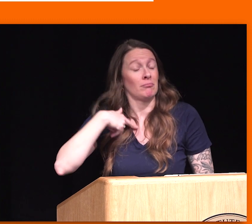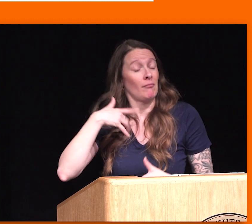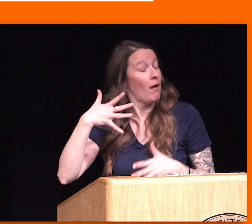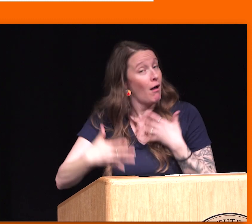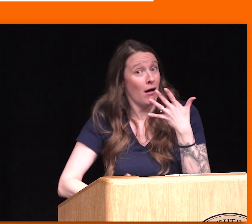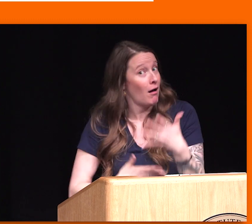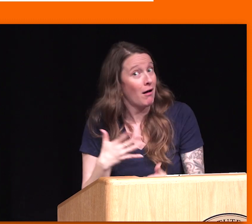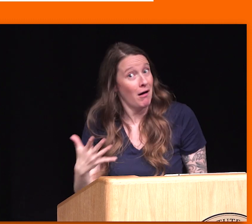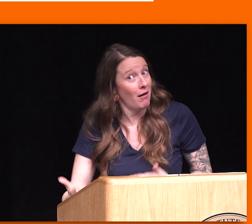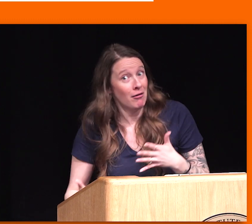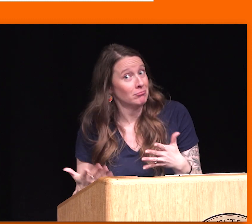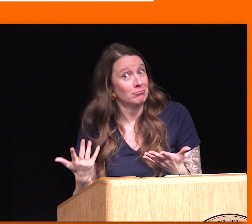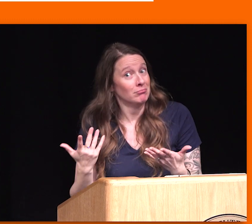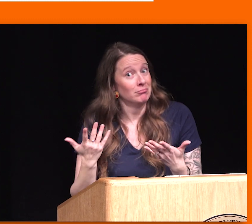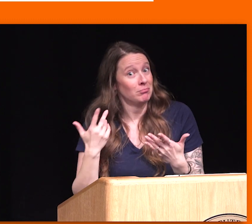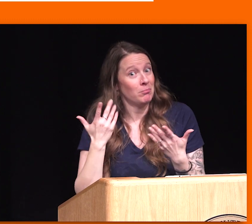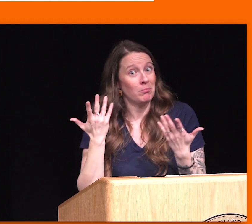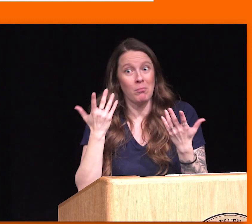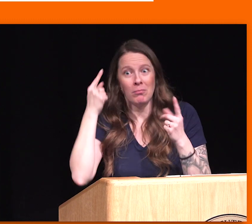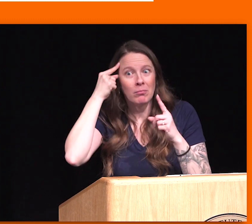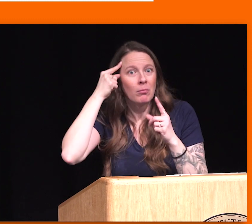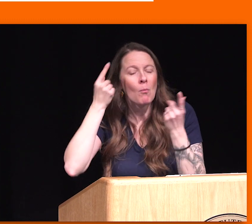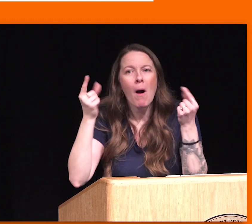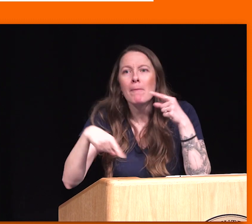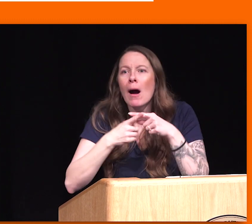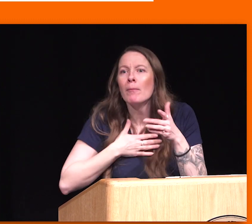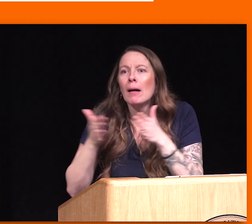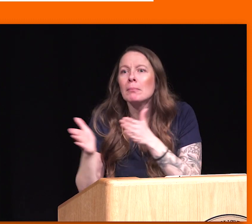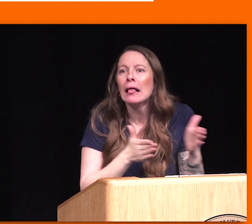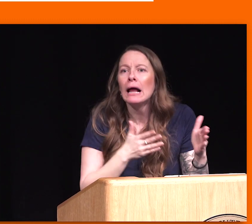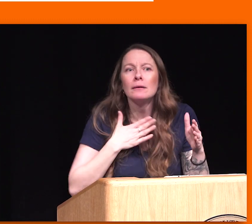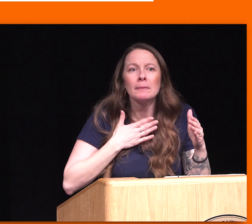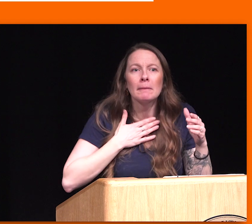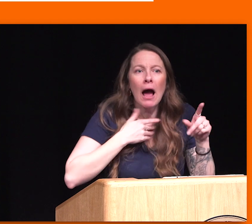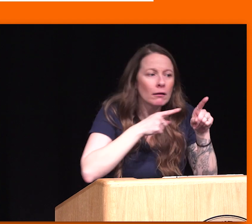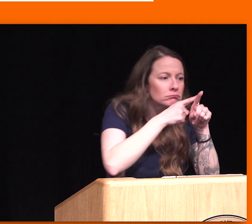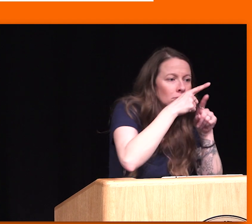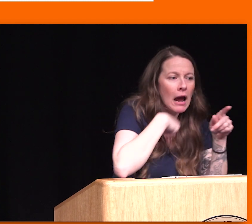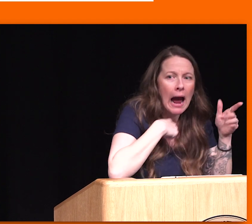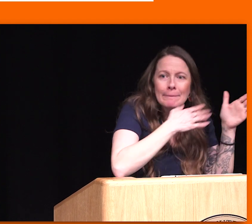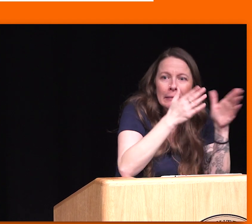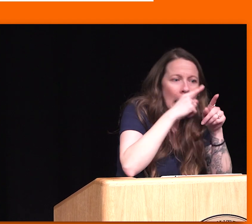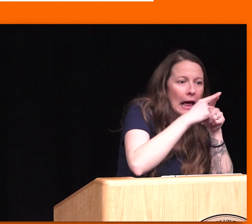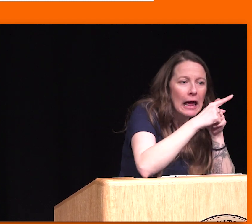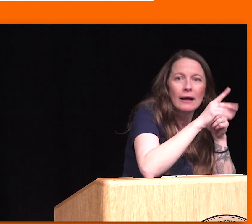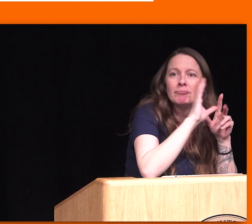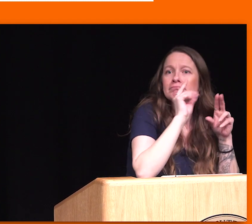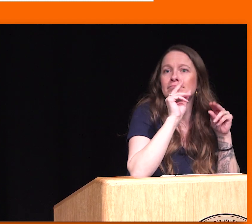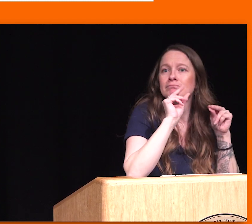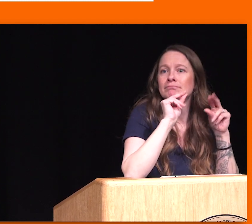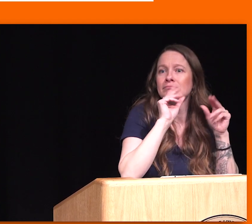and told me that he was moving to the University of Virginia. And I had this plan. I had a timeline.